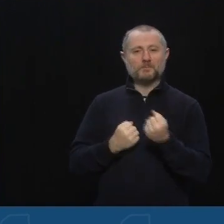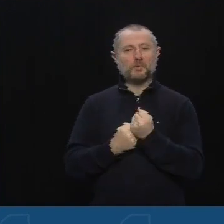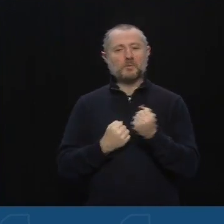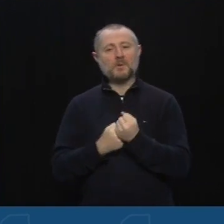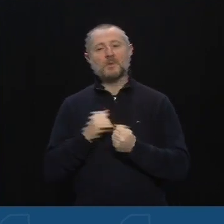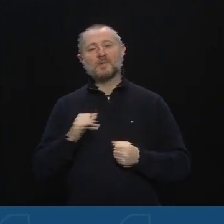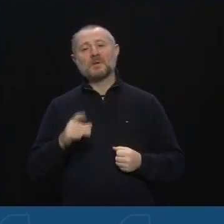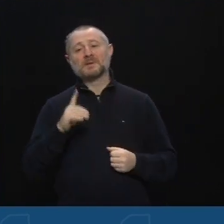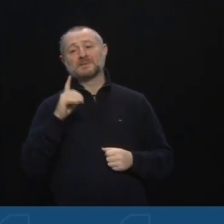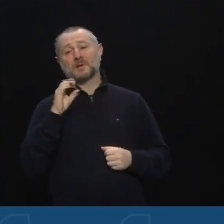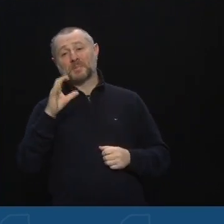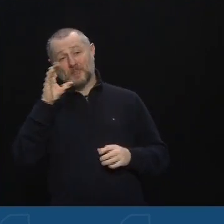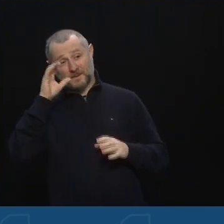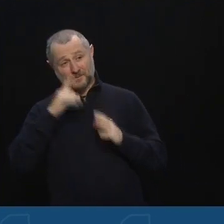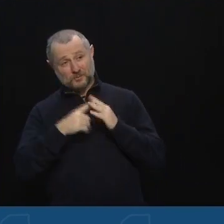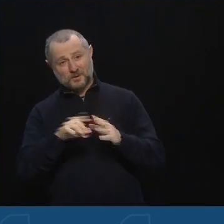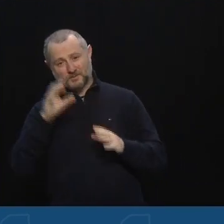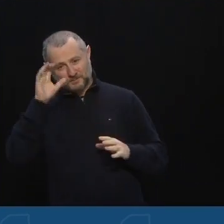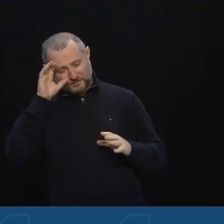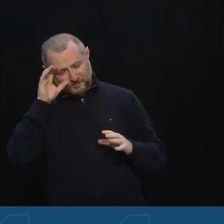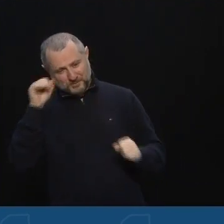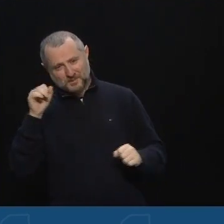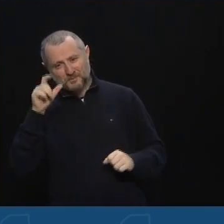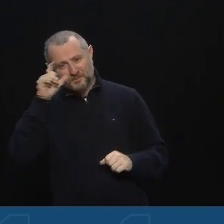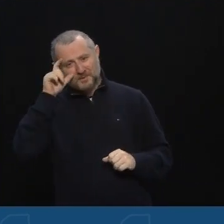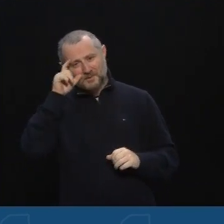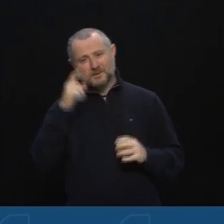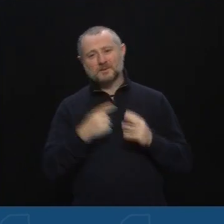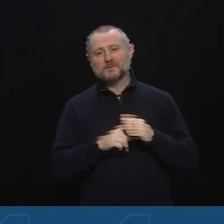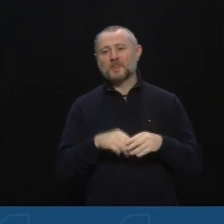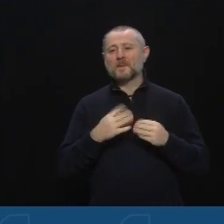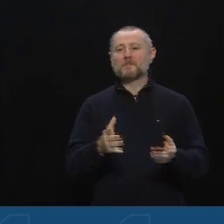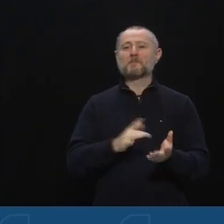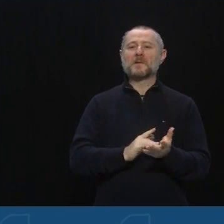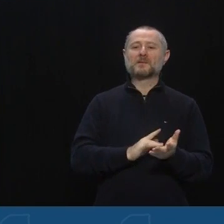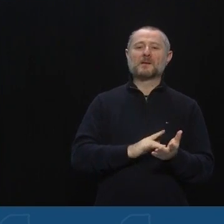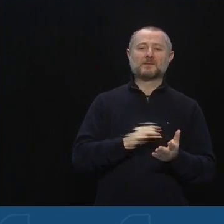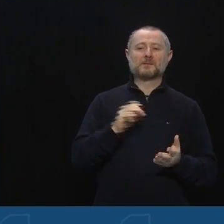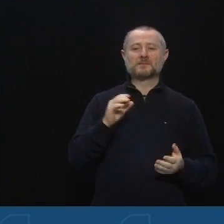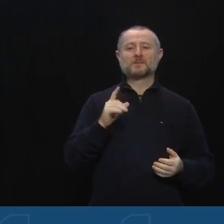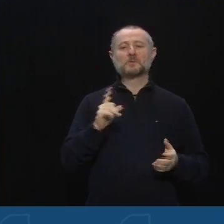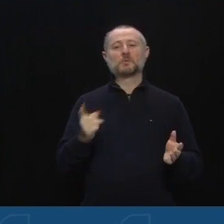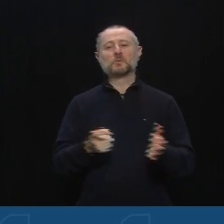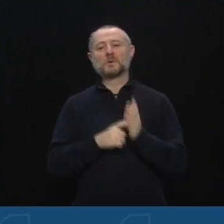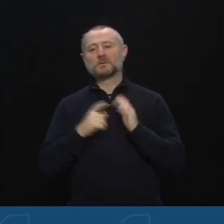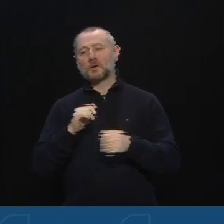RIGHT NOW WE'RE TAKE BARRIERS UNONE F OF THEM!